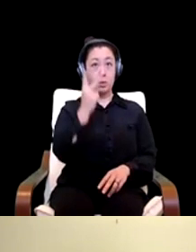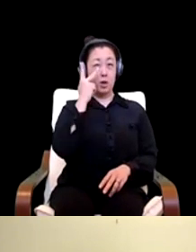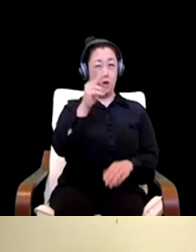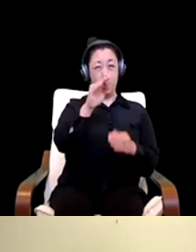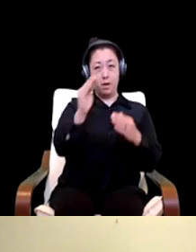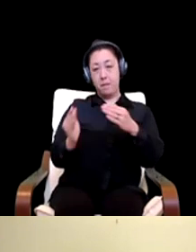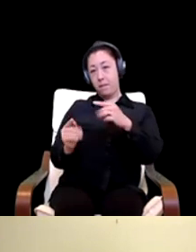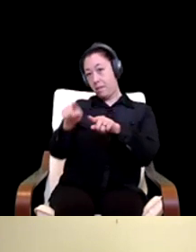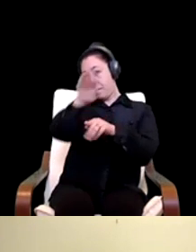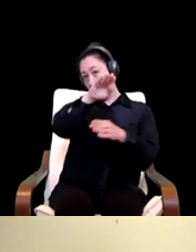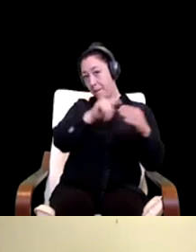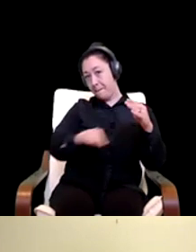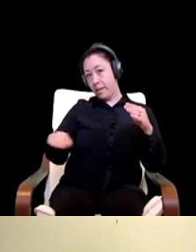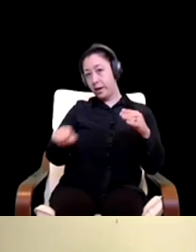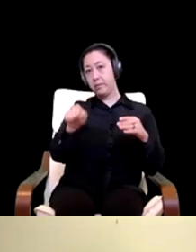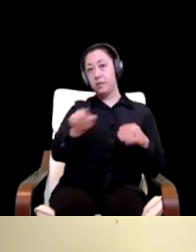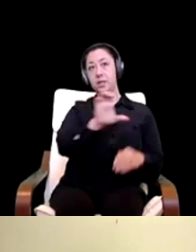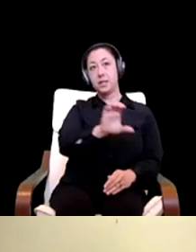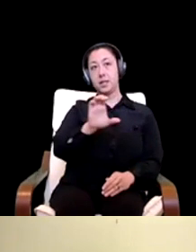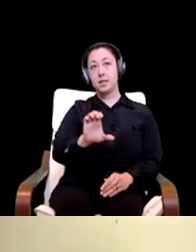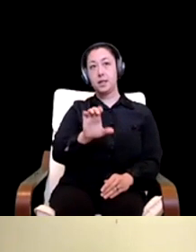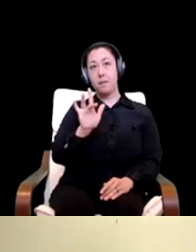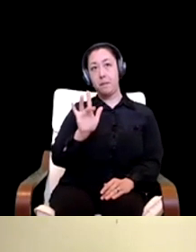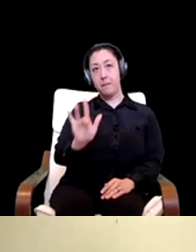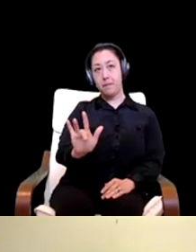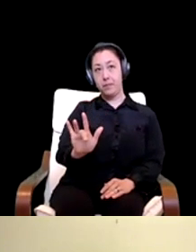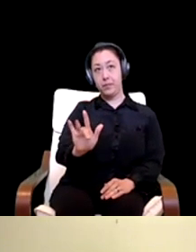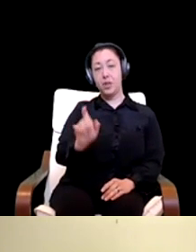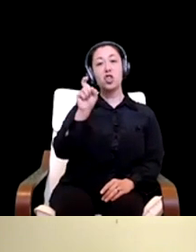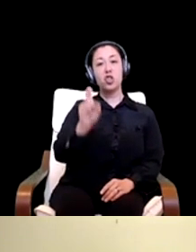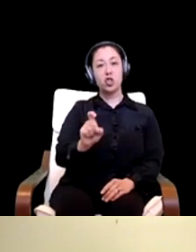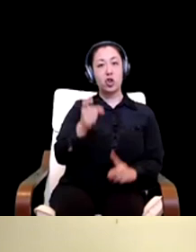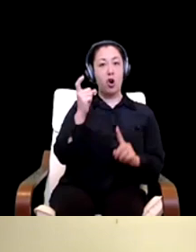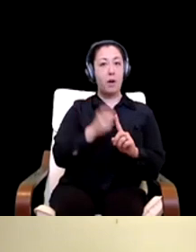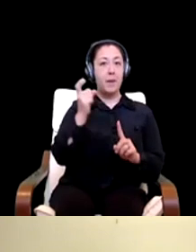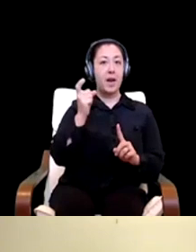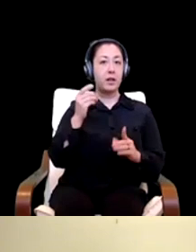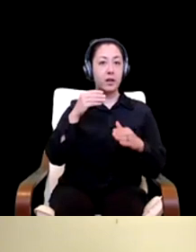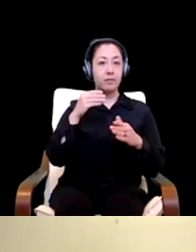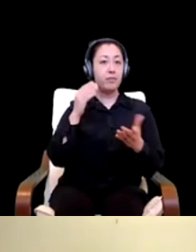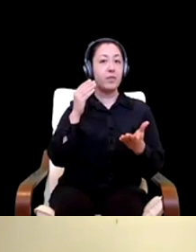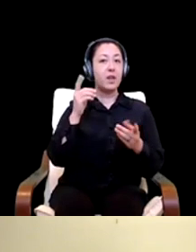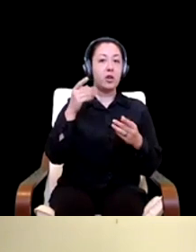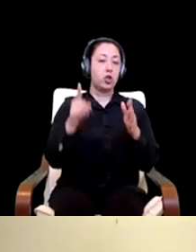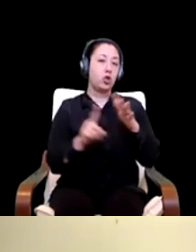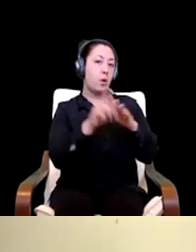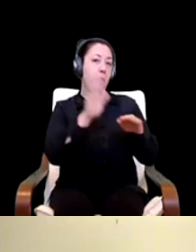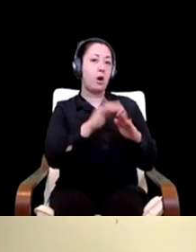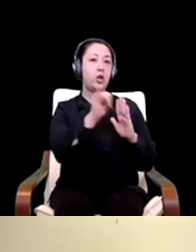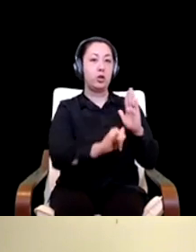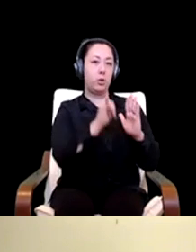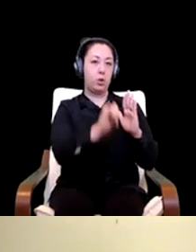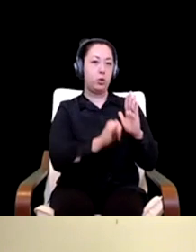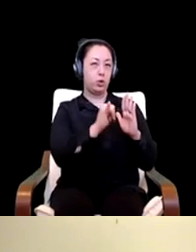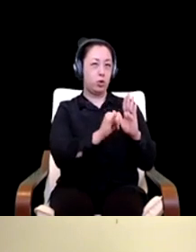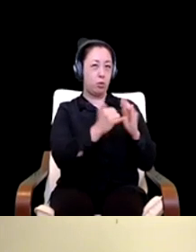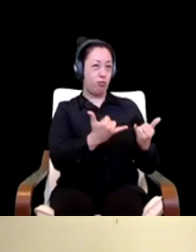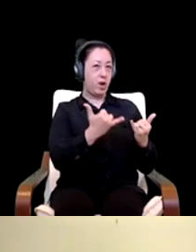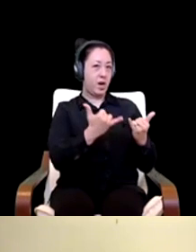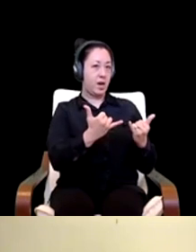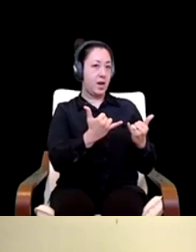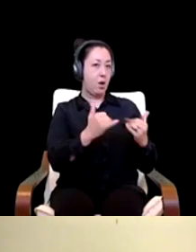on. It should stream automatically to YouTube with how we have it set up on Zoom.